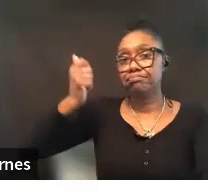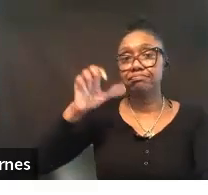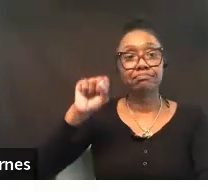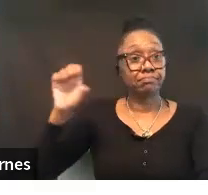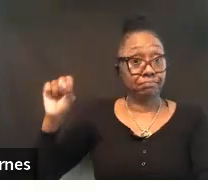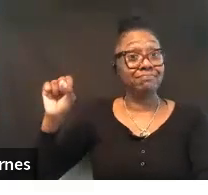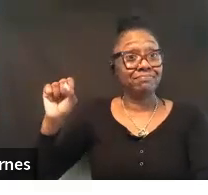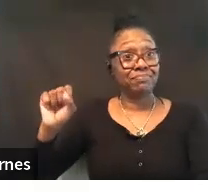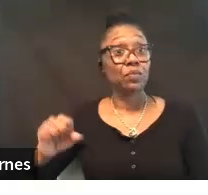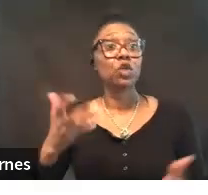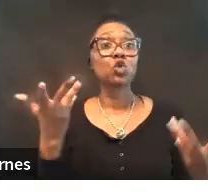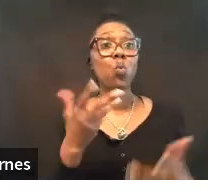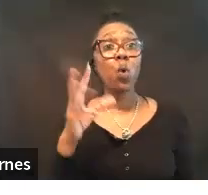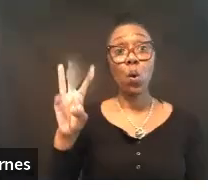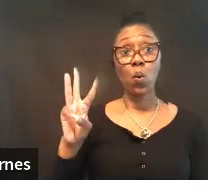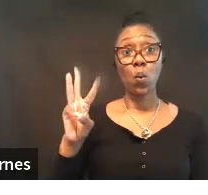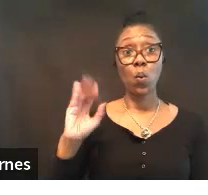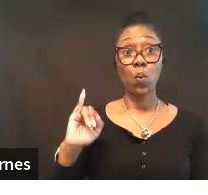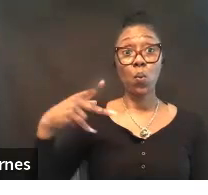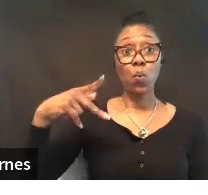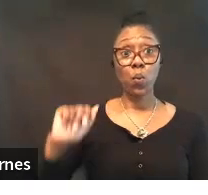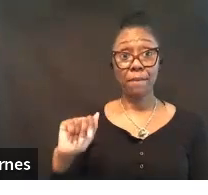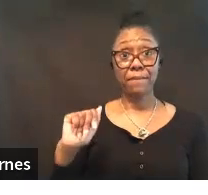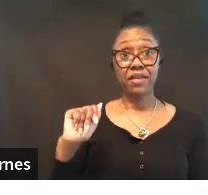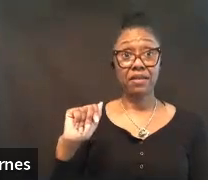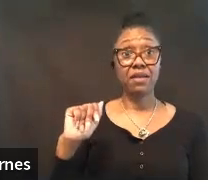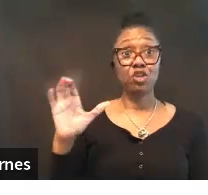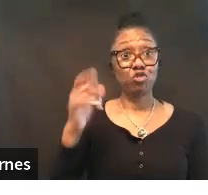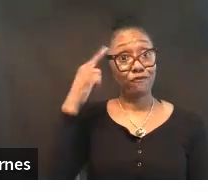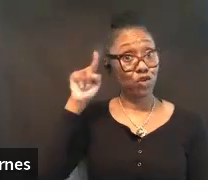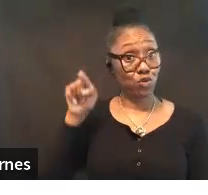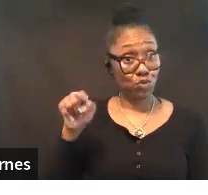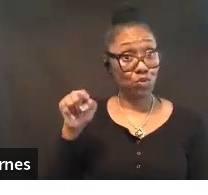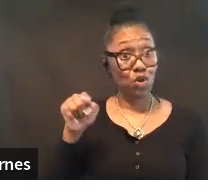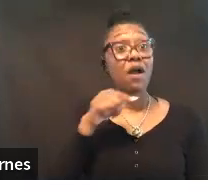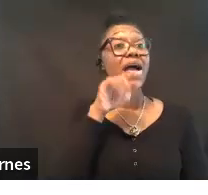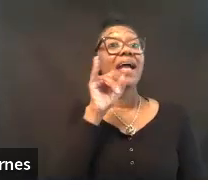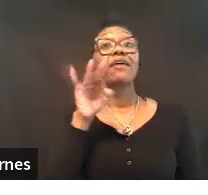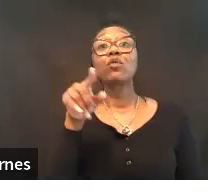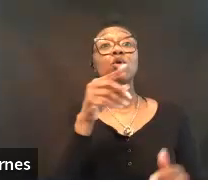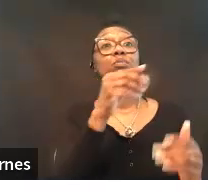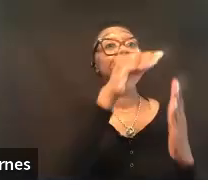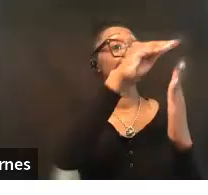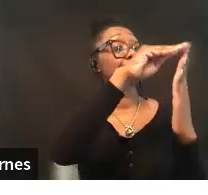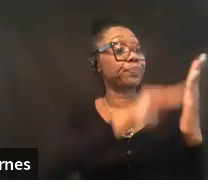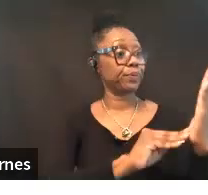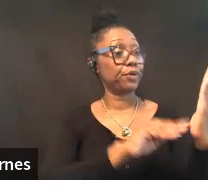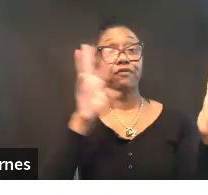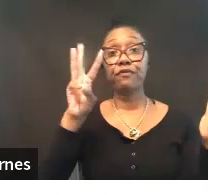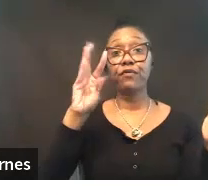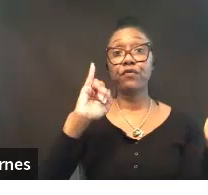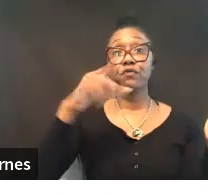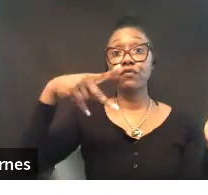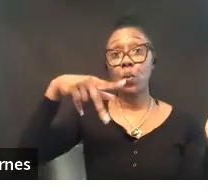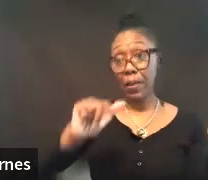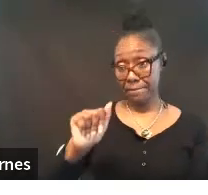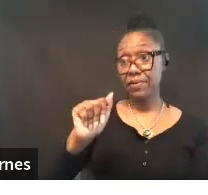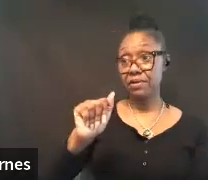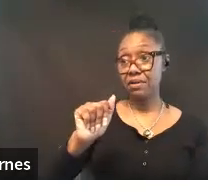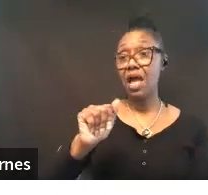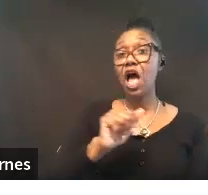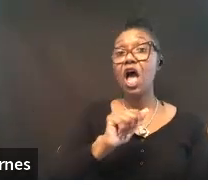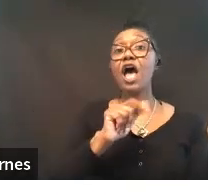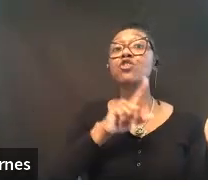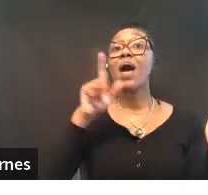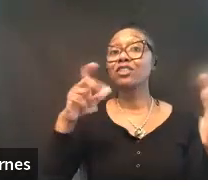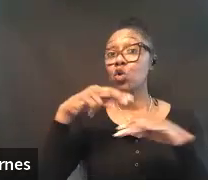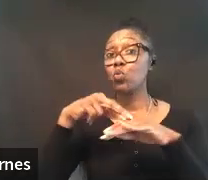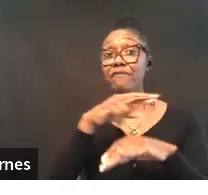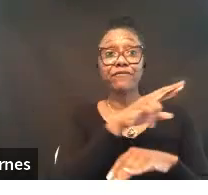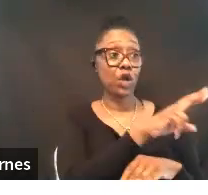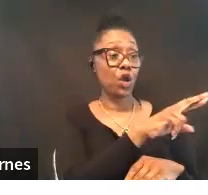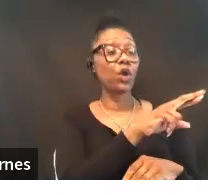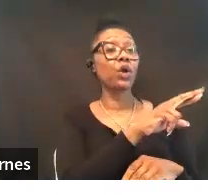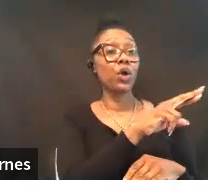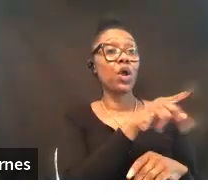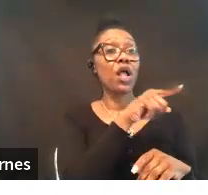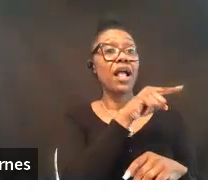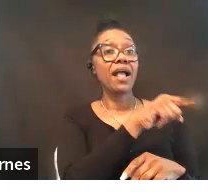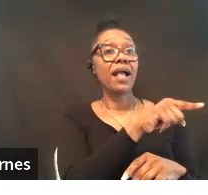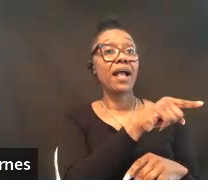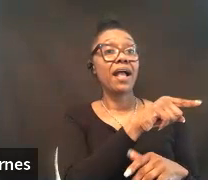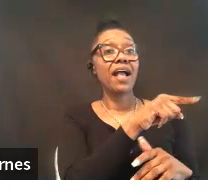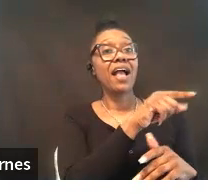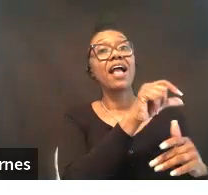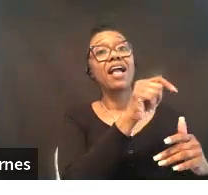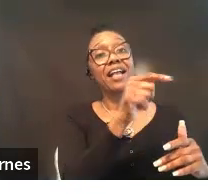So what can WIPA do for you? When you sign up for can you ask to be referred to a program, you will be assigned to another one of those words.